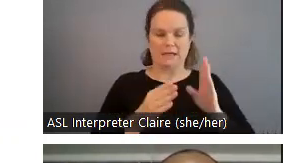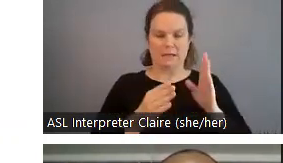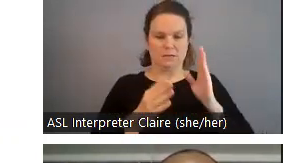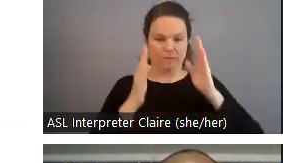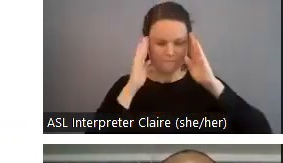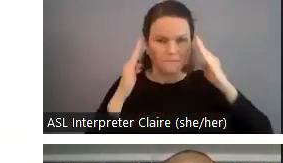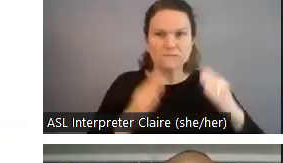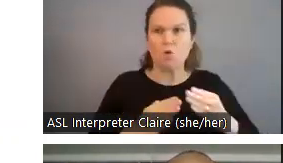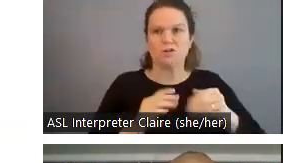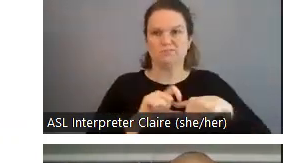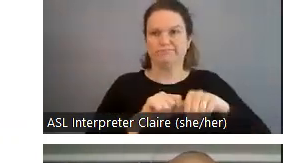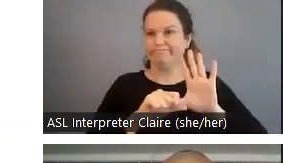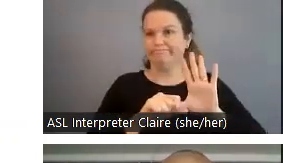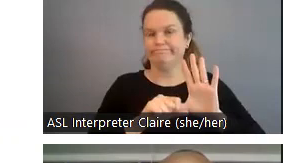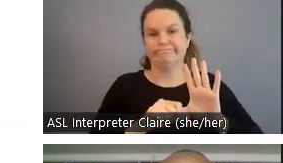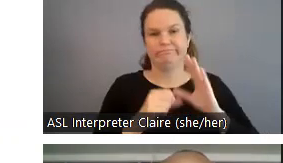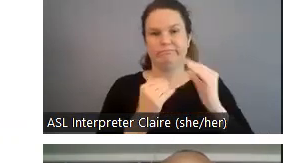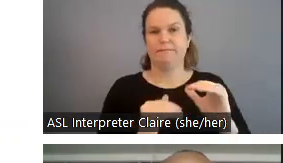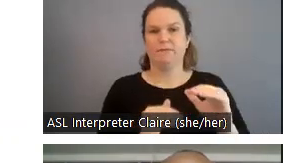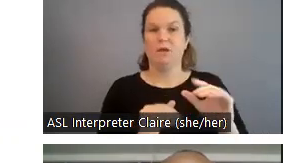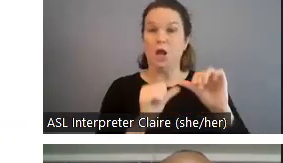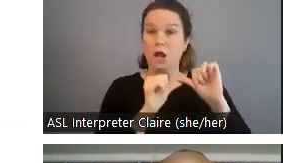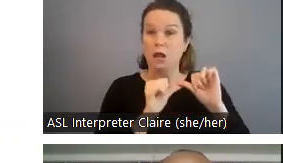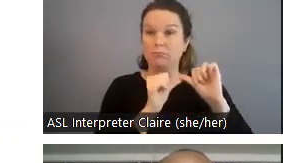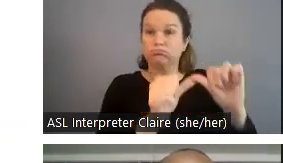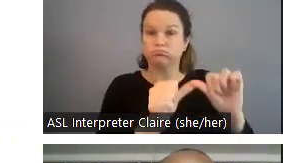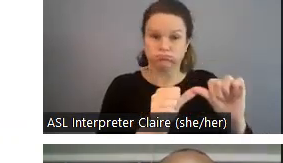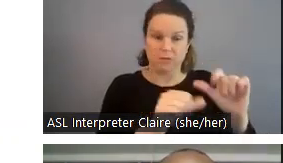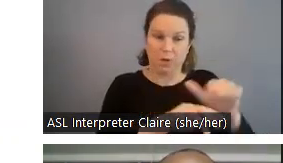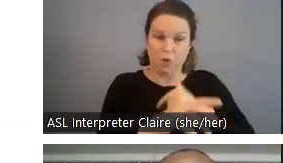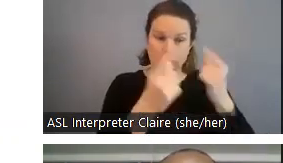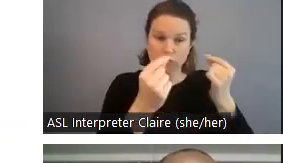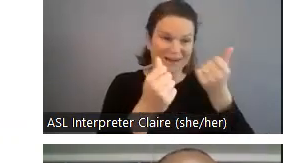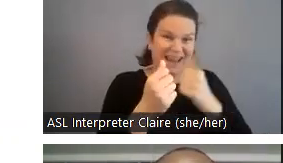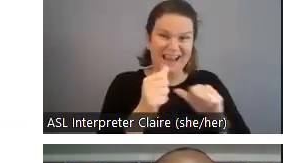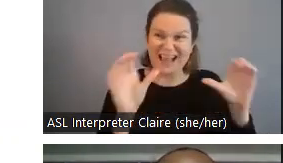impaired and, in fact, the duration of activity that they can spend doing any